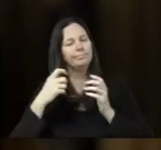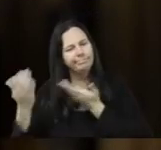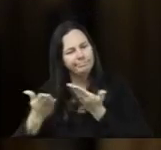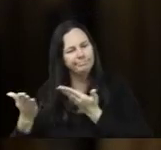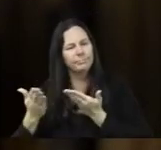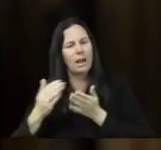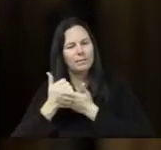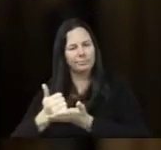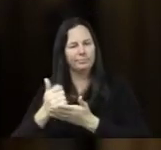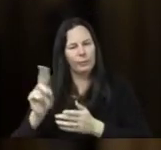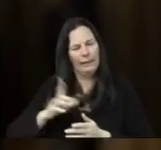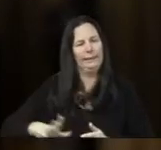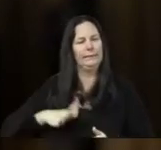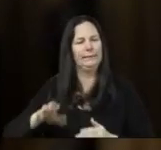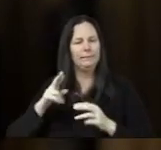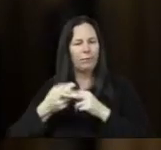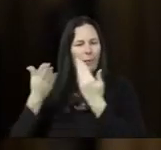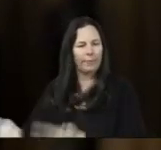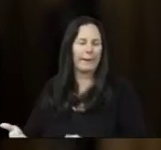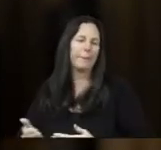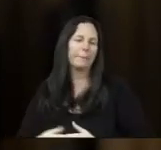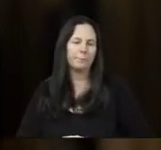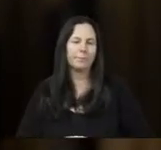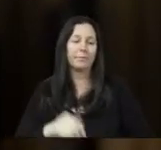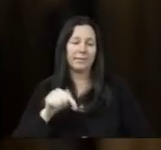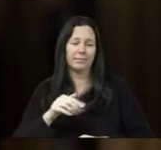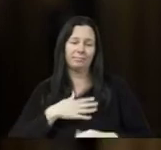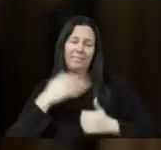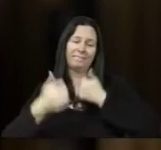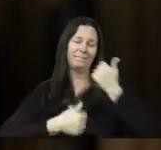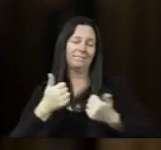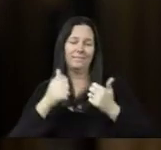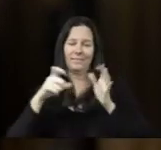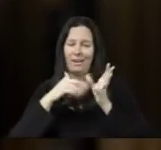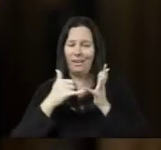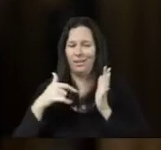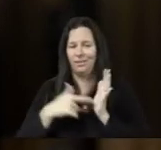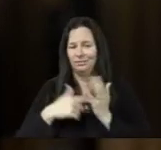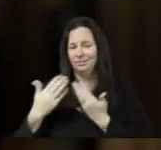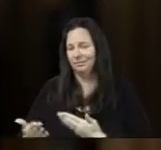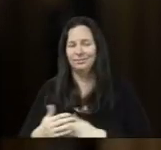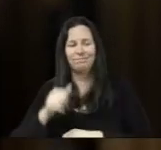to try and address the particular needs of people with a psychiatric and intellectual disability.